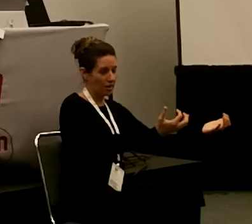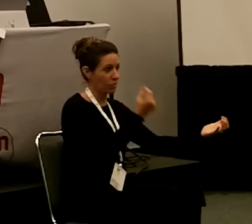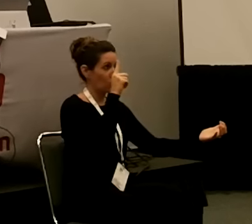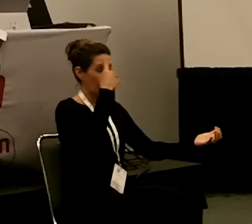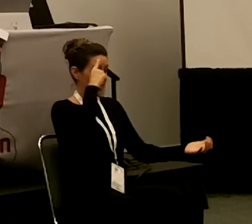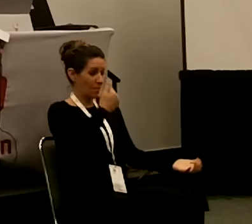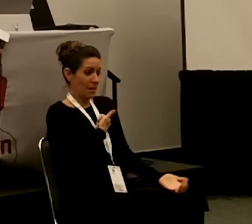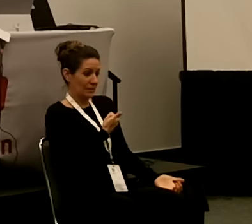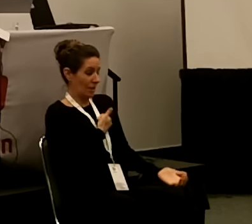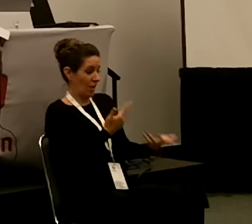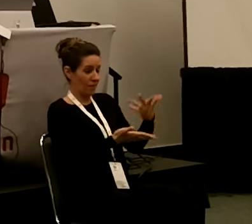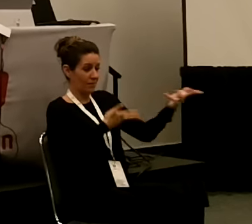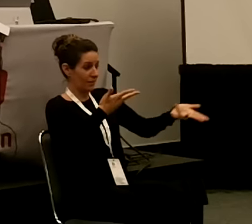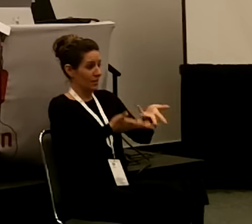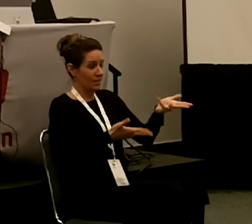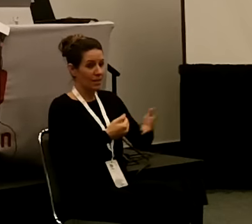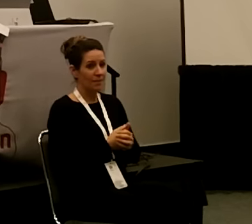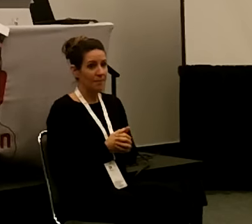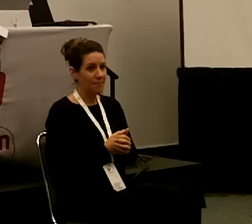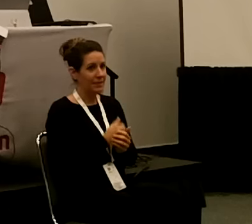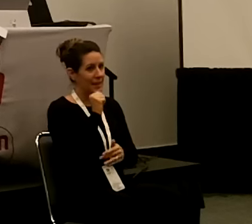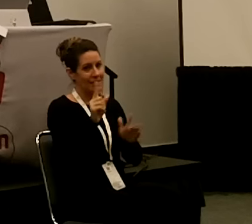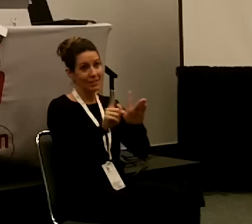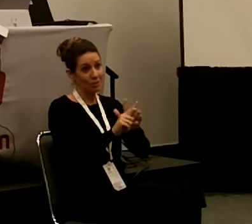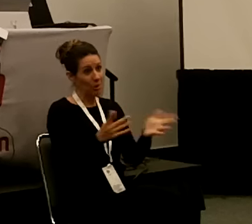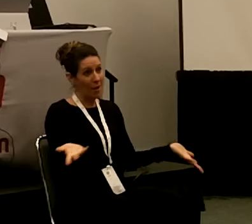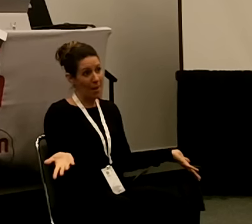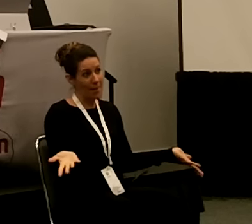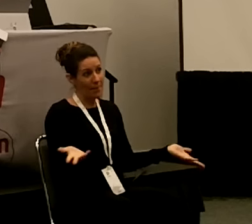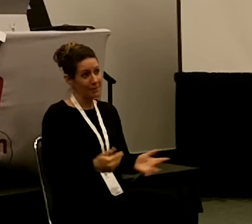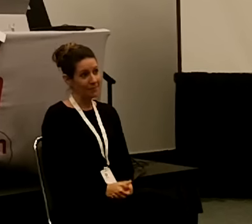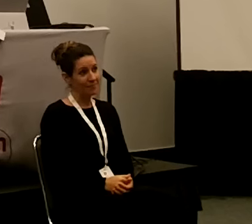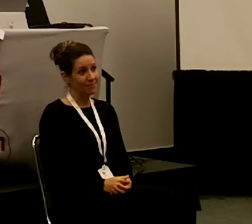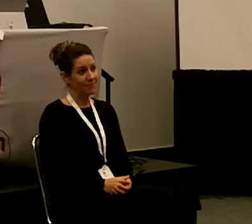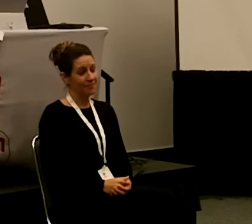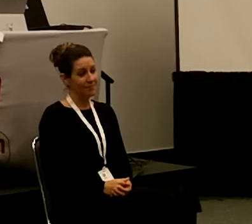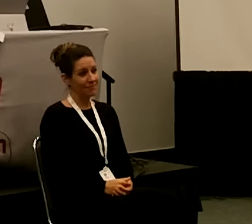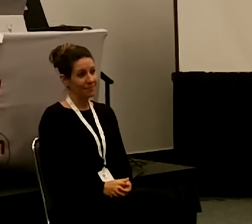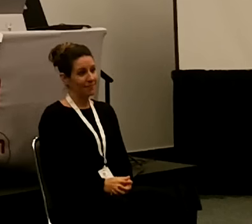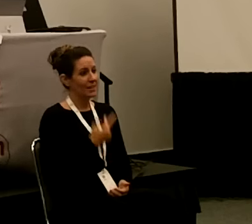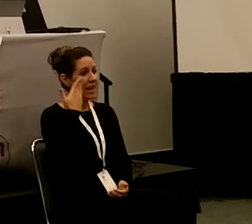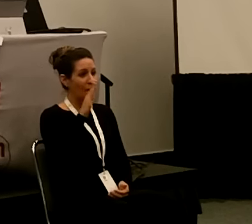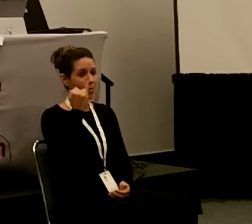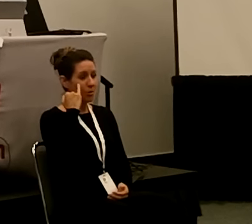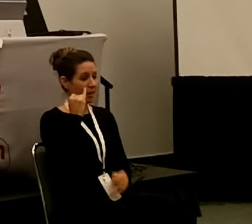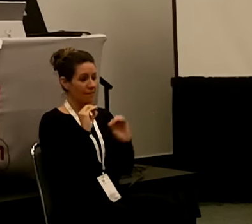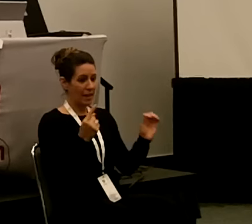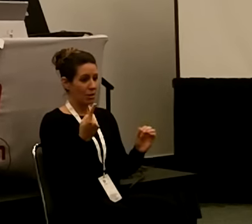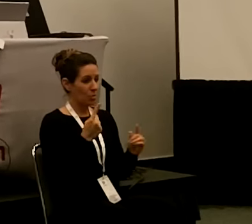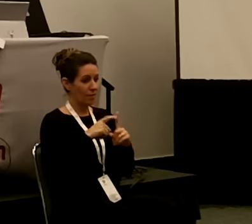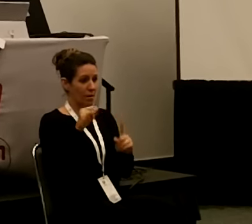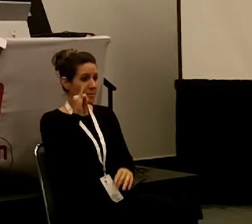whichever one it was supposed to be, anyway, the ASL interpreter did not show up. I don't know if anybody from yesterday is here